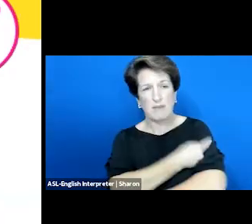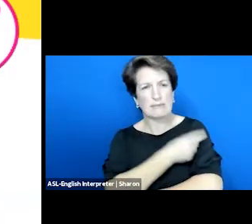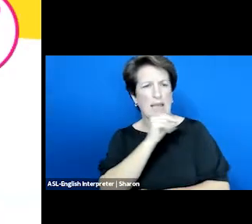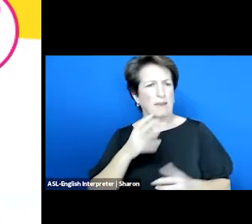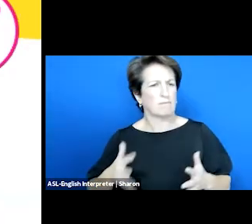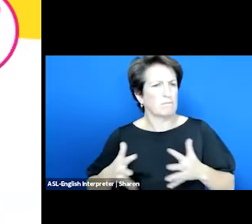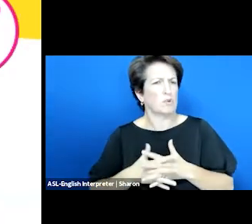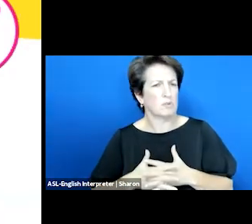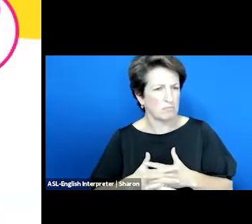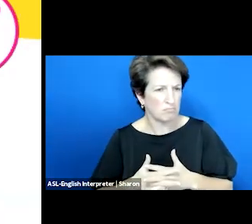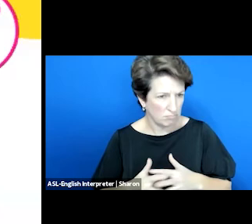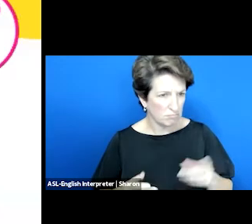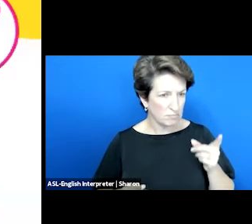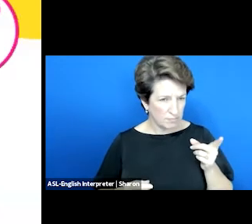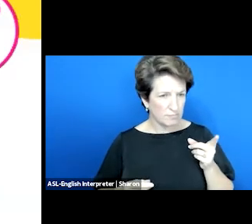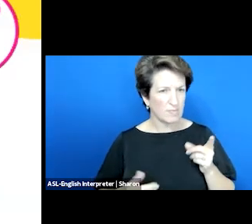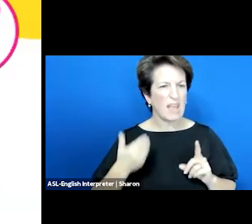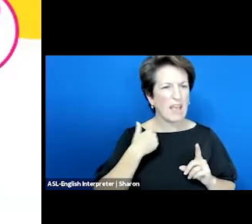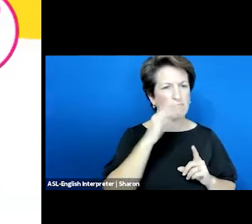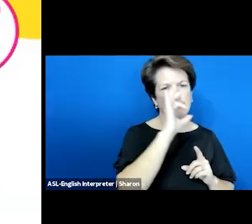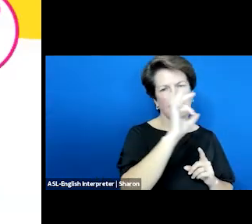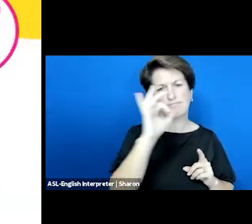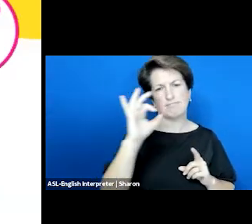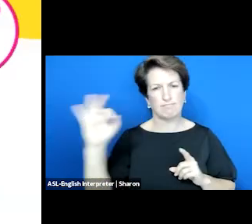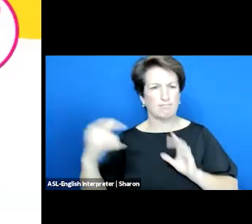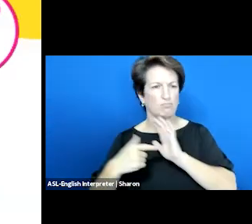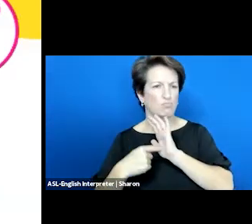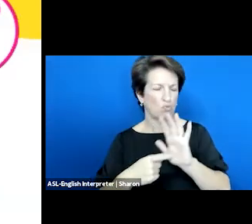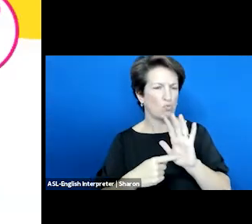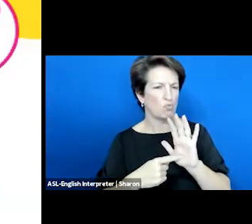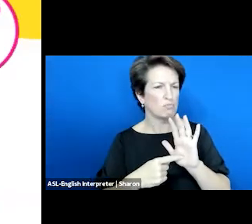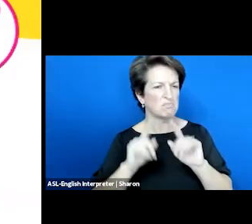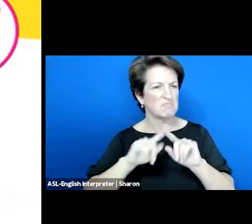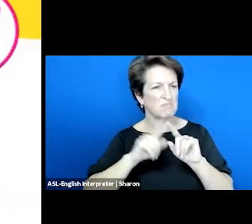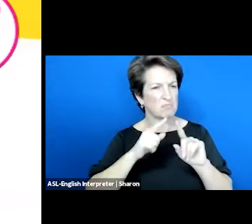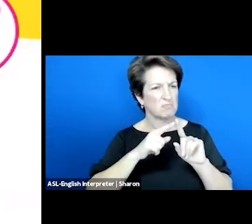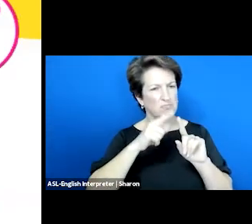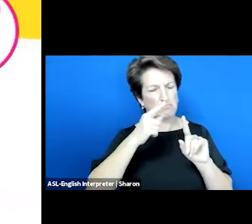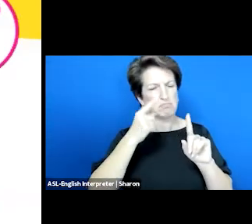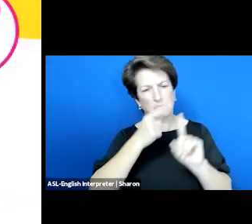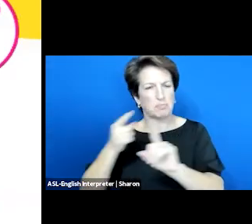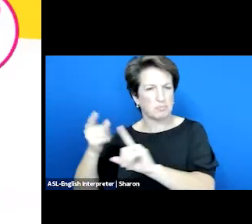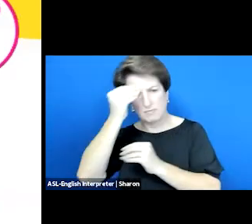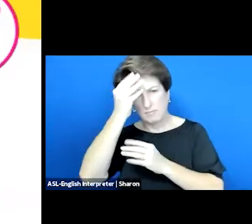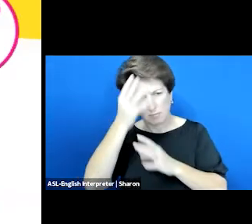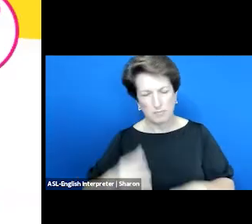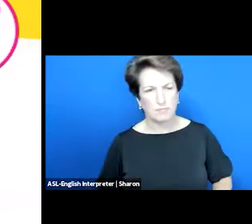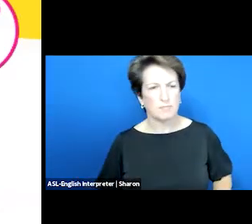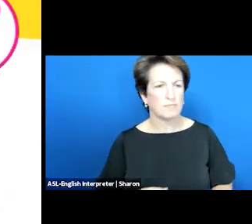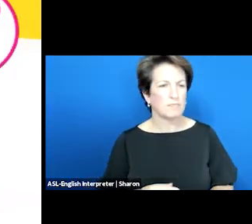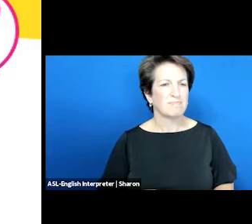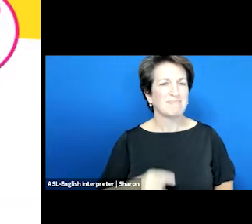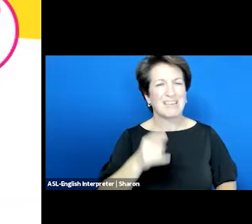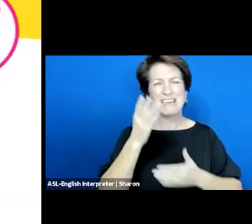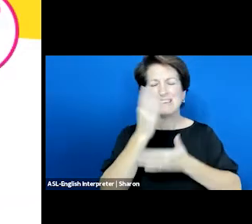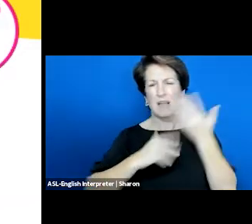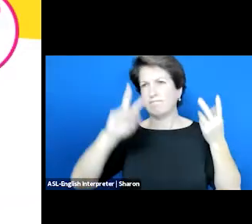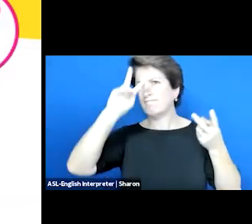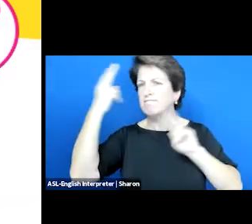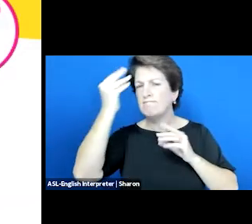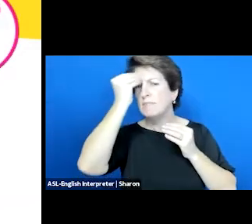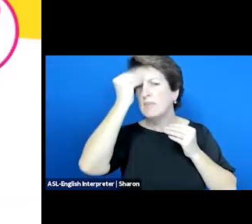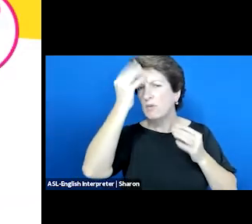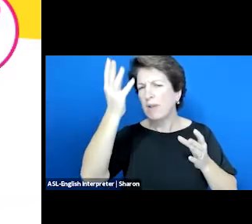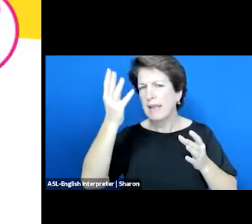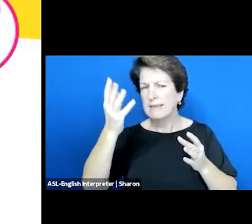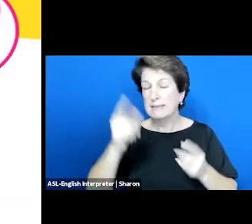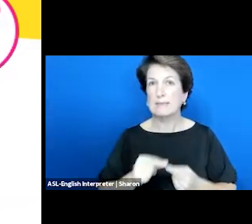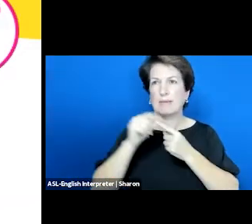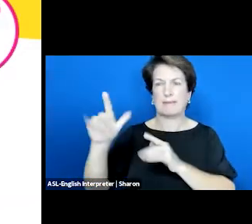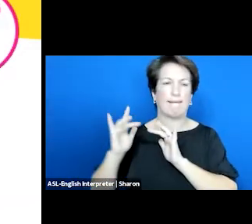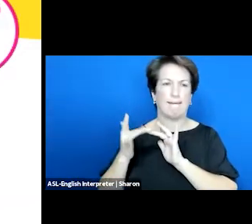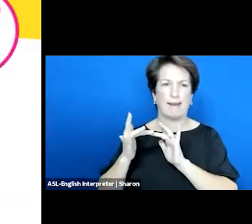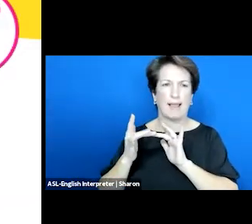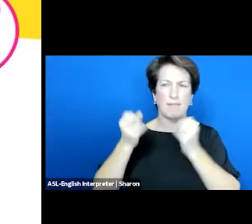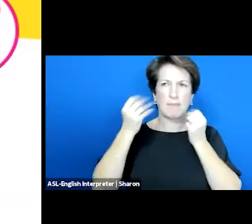graph to induce fear, it is more to show that the vaccines are very effective, and